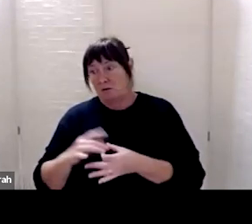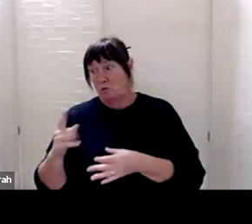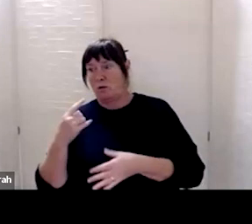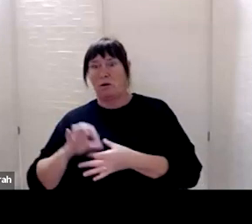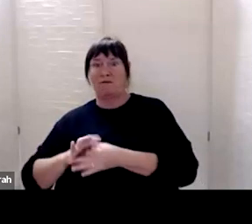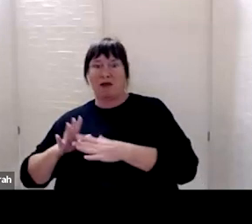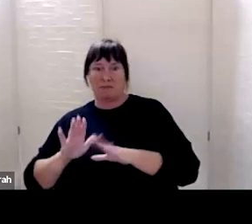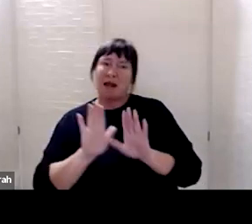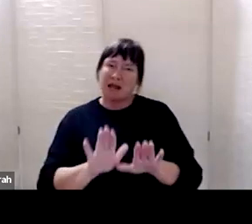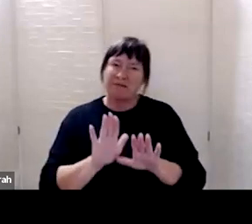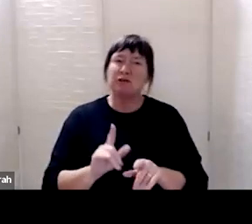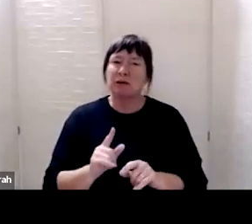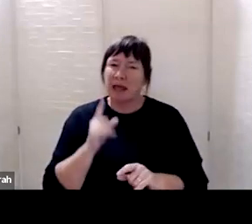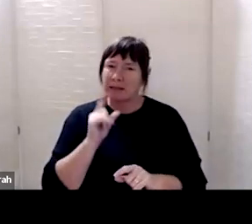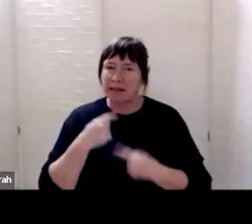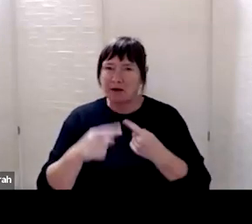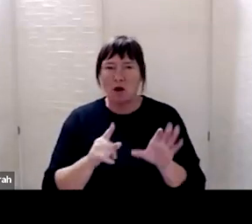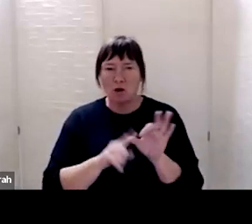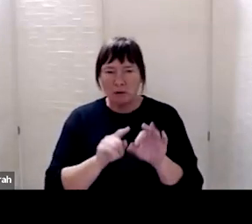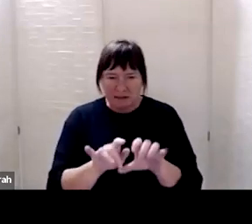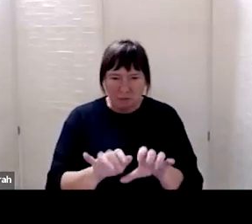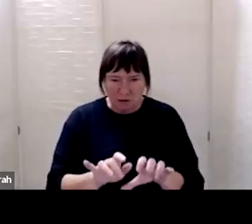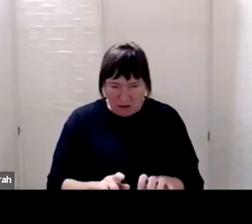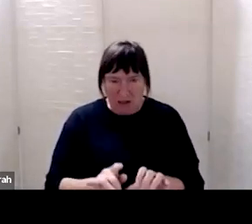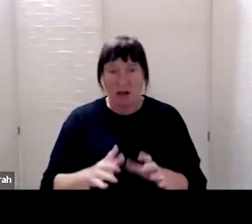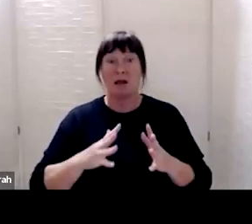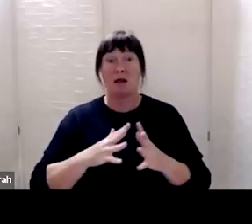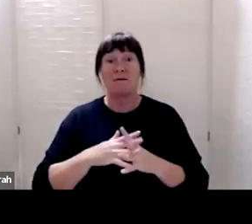So keep putting your questions in and Whaikaha will address those.